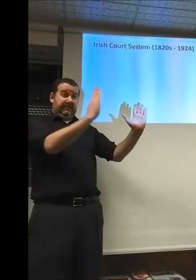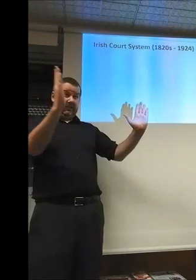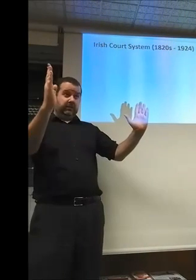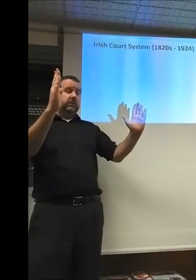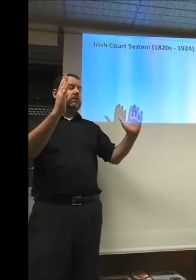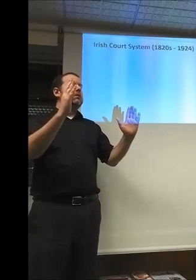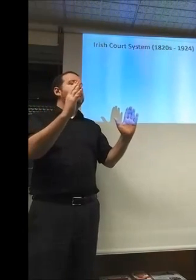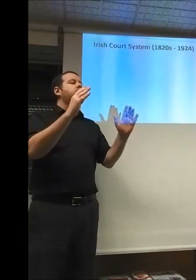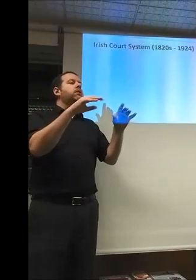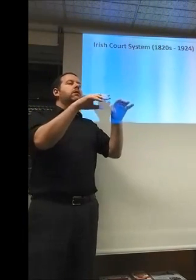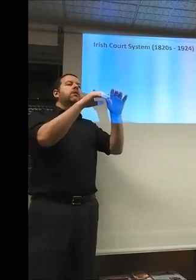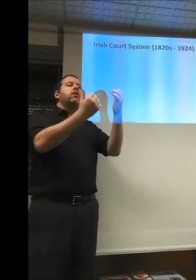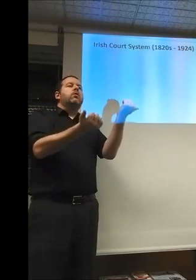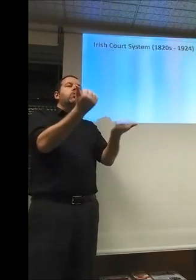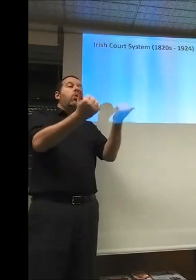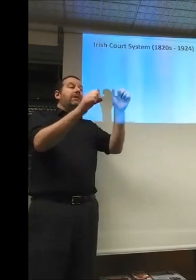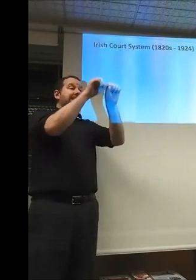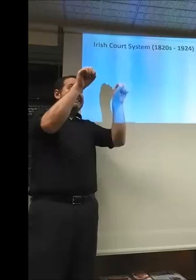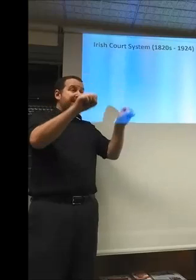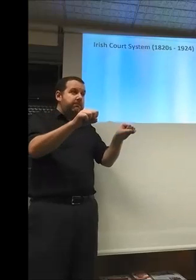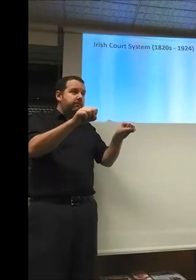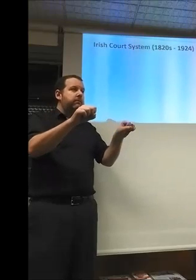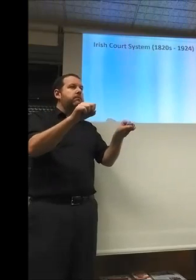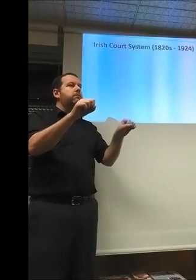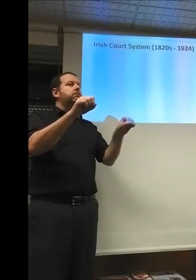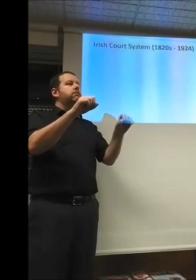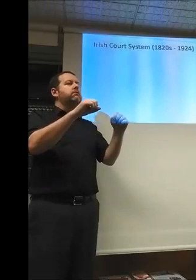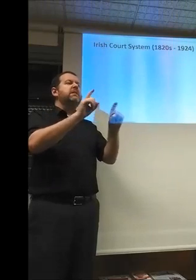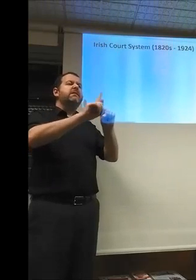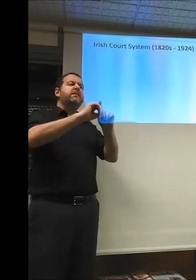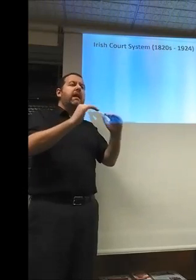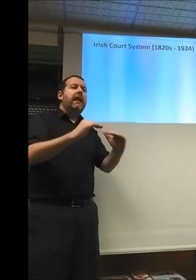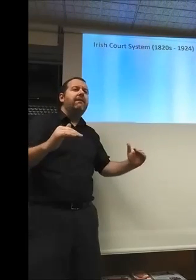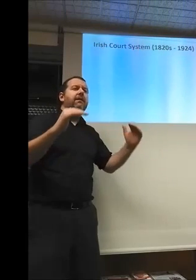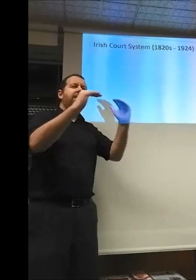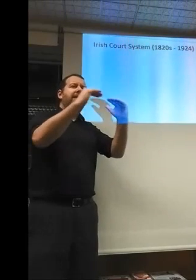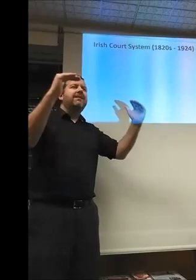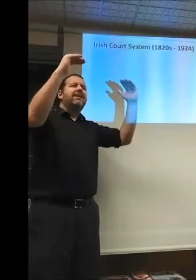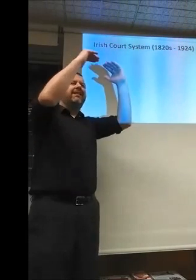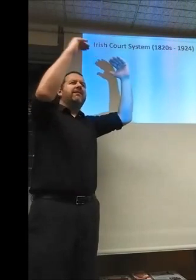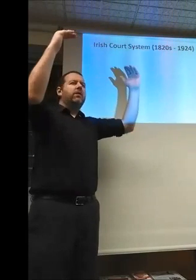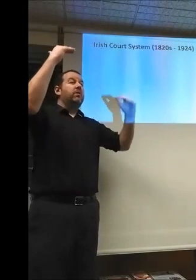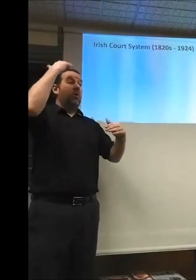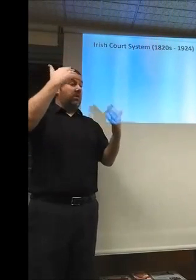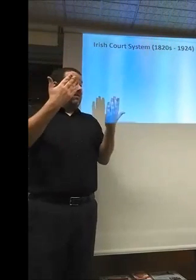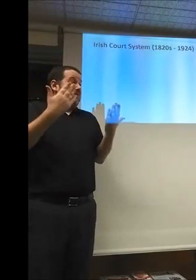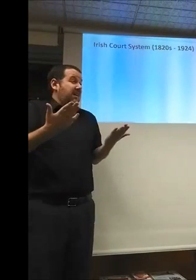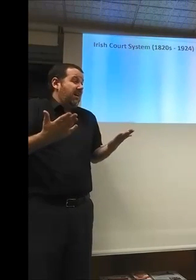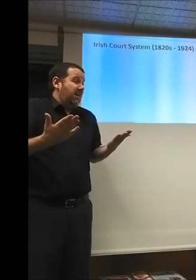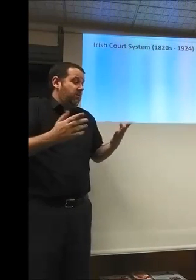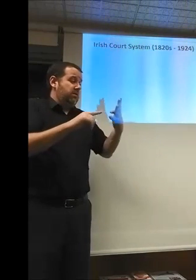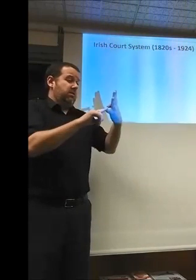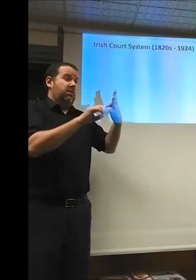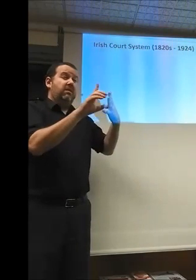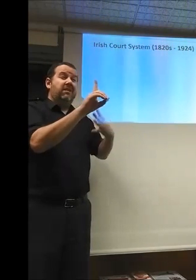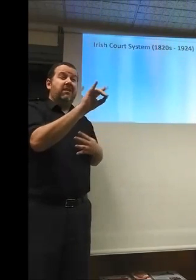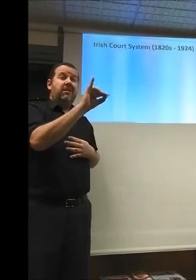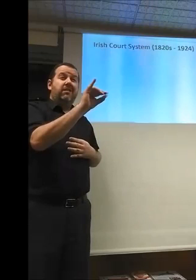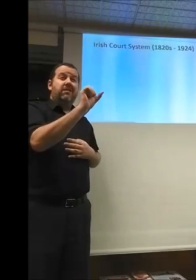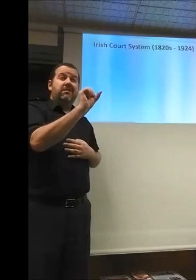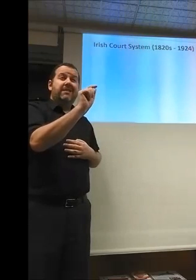So the 1800s their court system would have had different levels, same now, their lowest